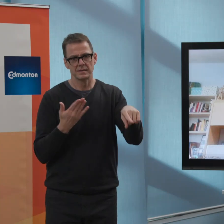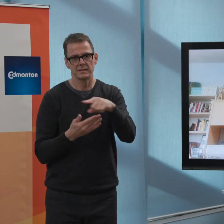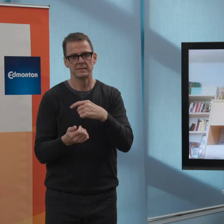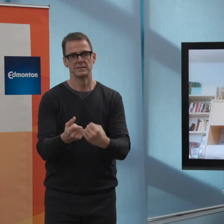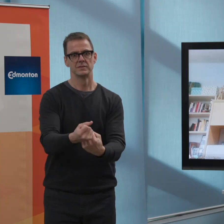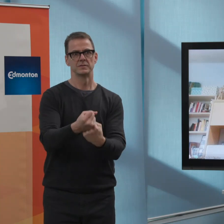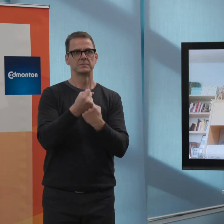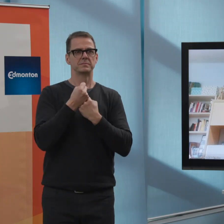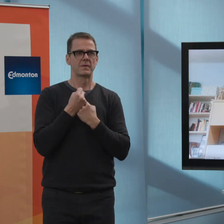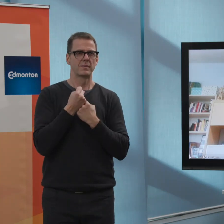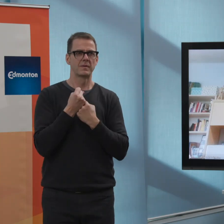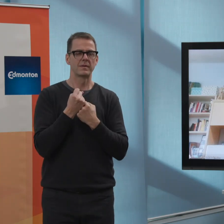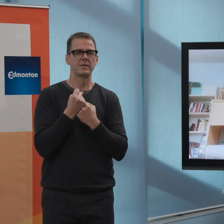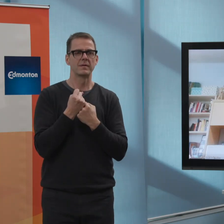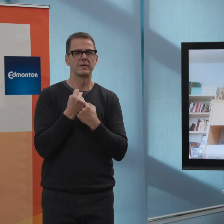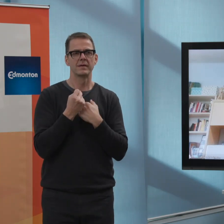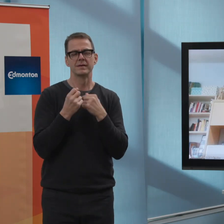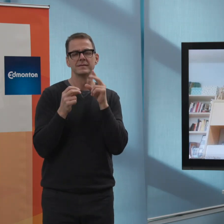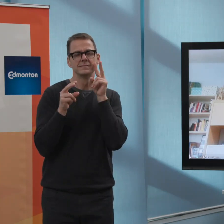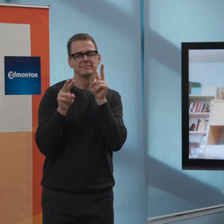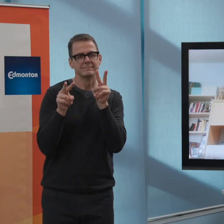as possible